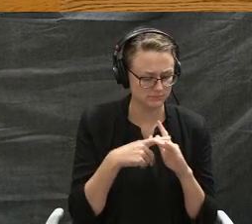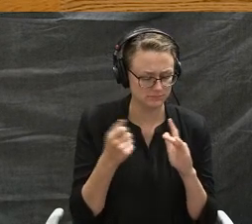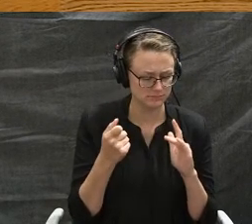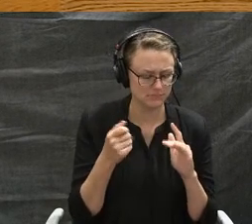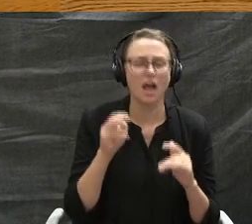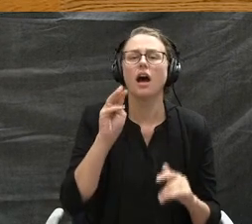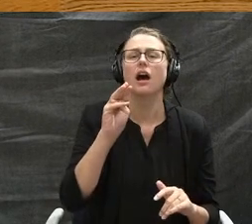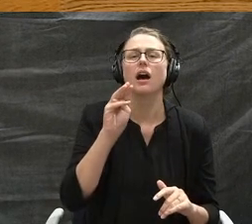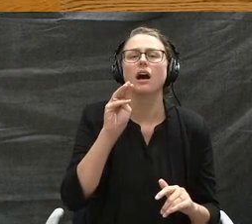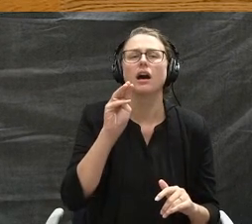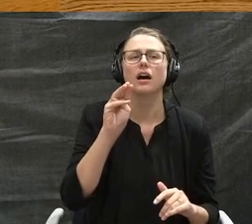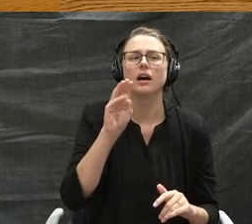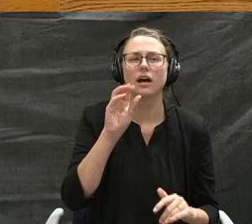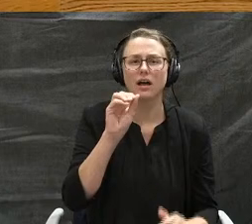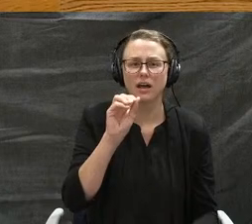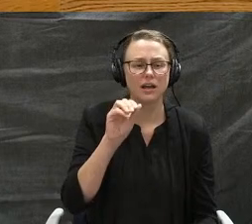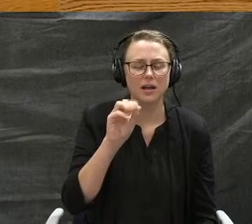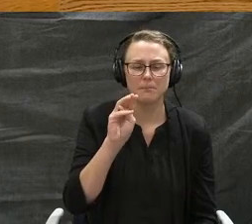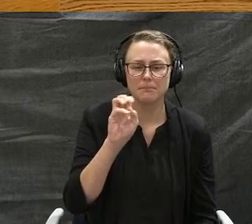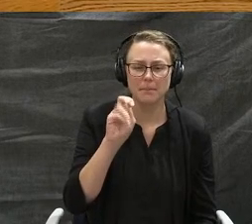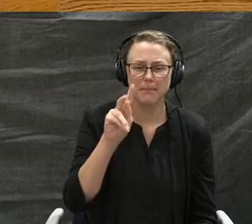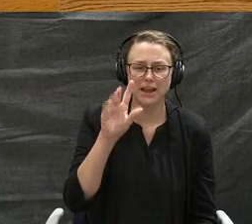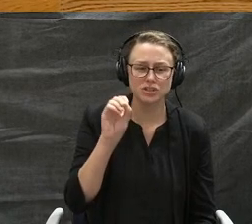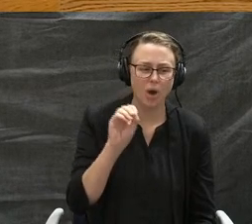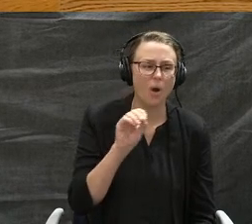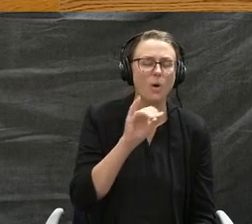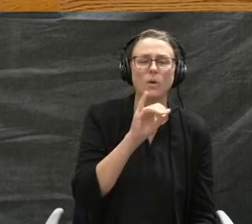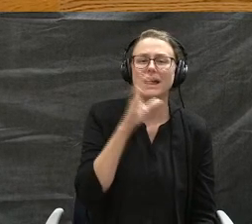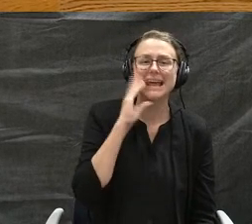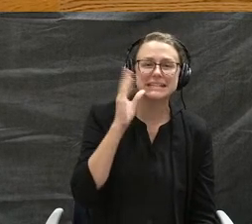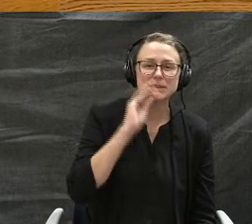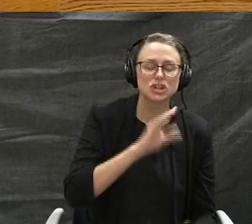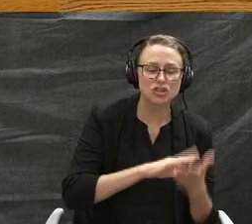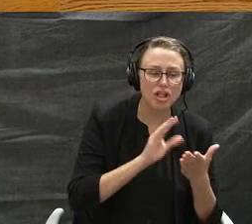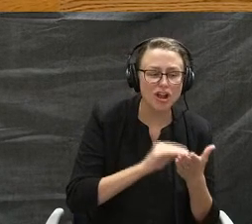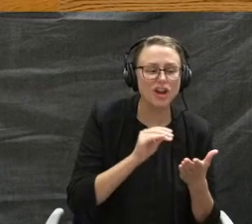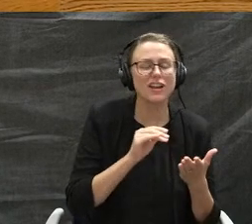learning all the way. All the things that we do in Minne,